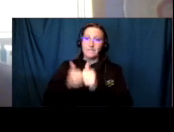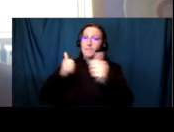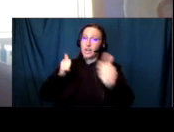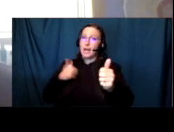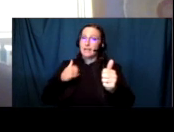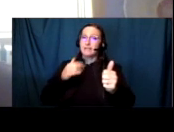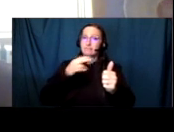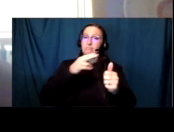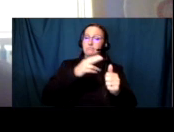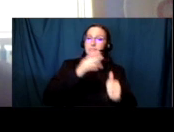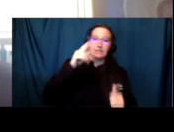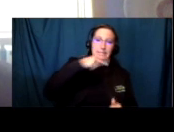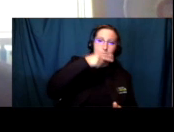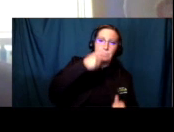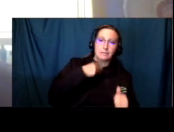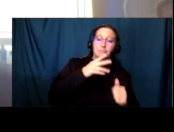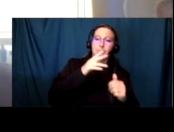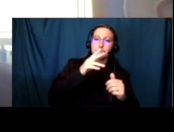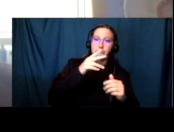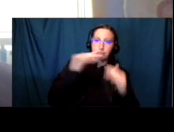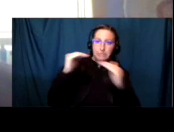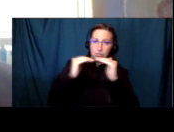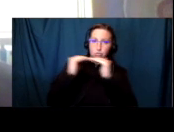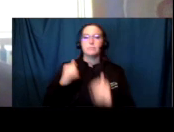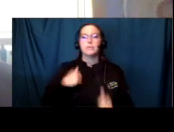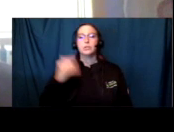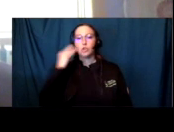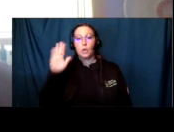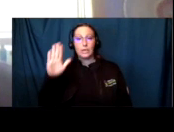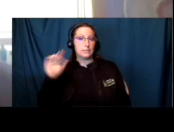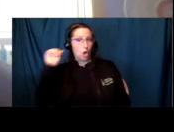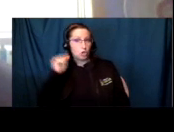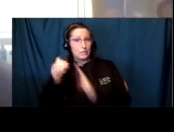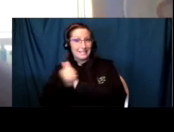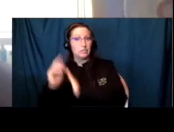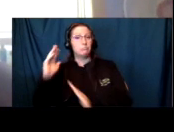peers and we know where his auditory skills were. We know that he's able to hear,